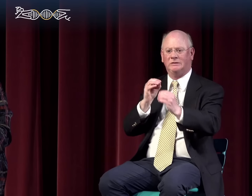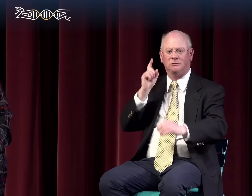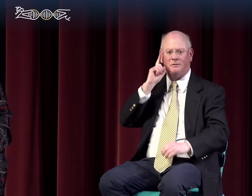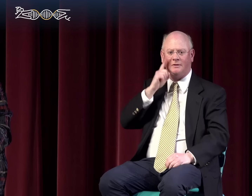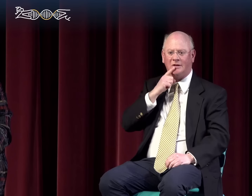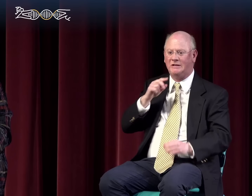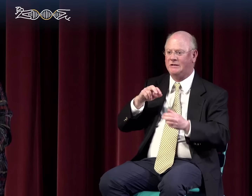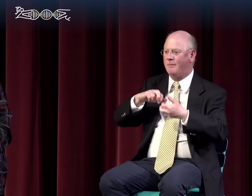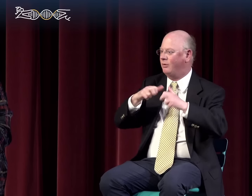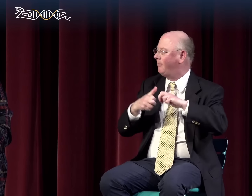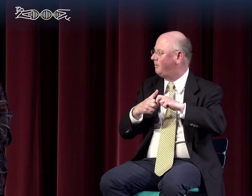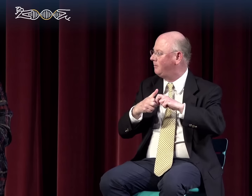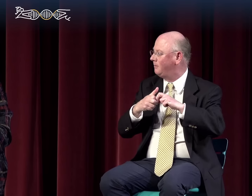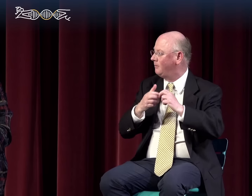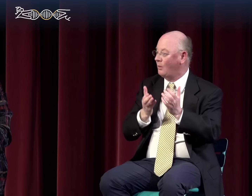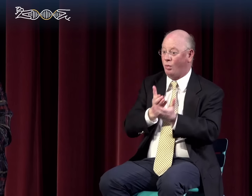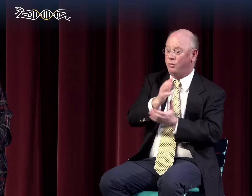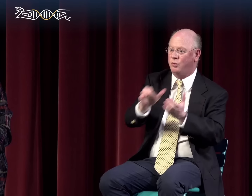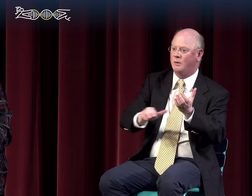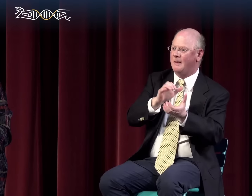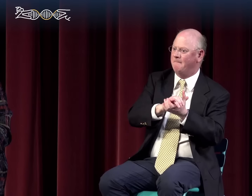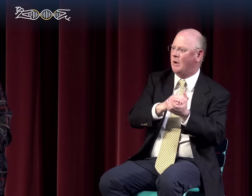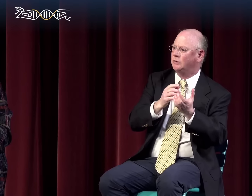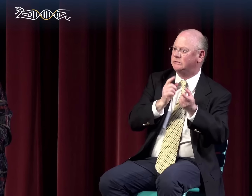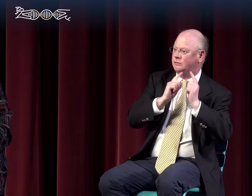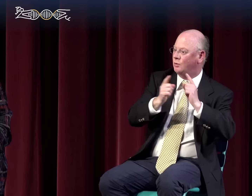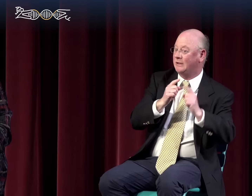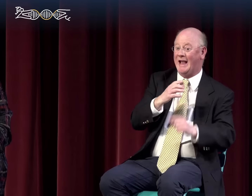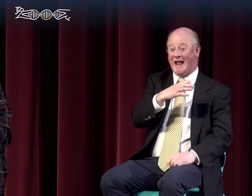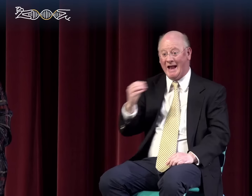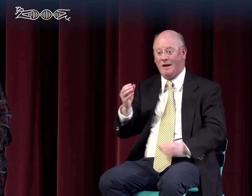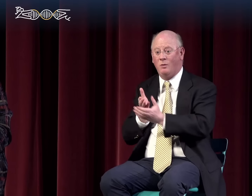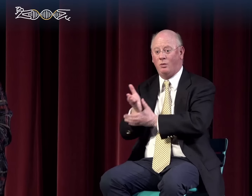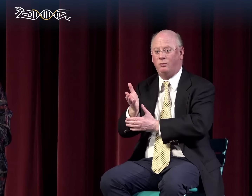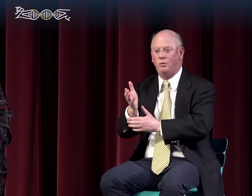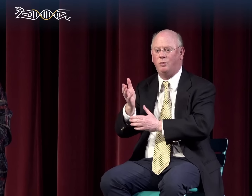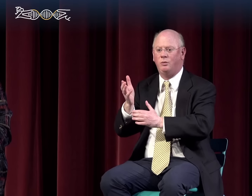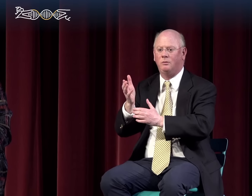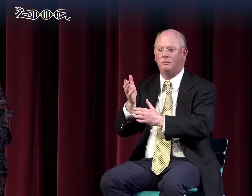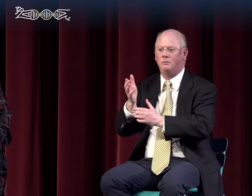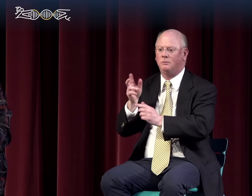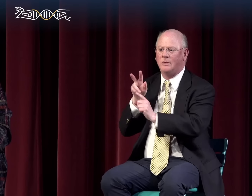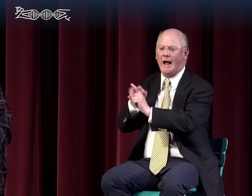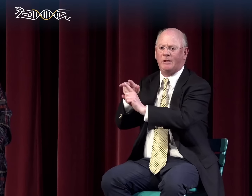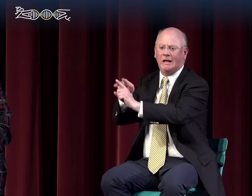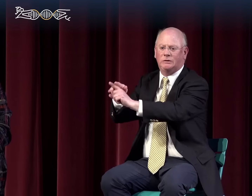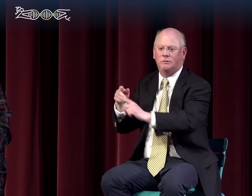or solve the Deaf problem through marriages, through applications of oralism,